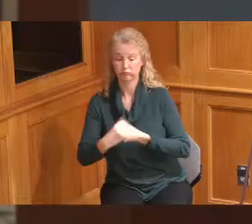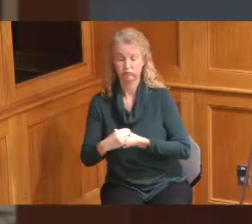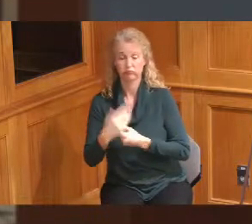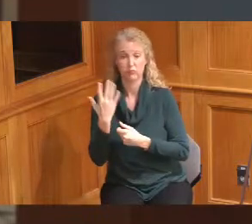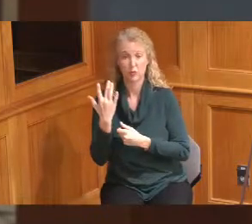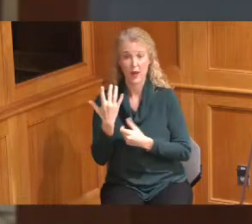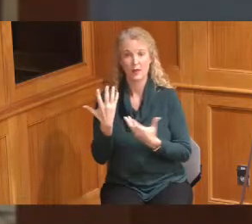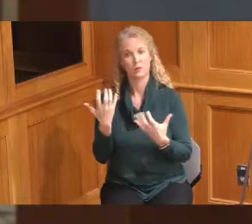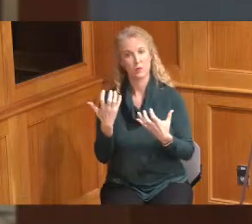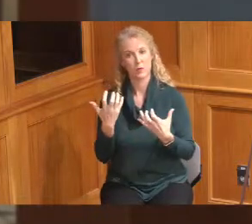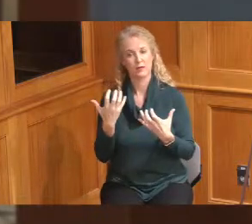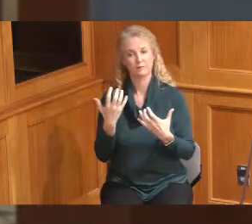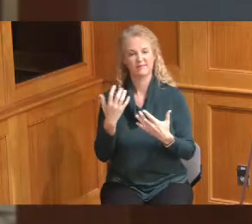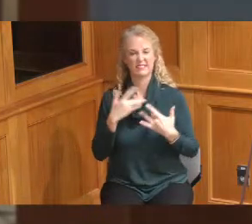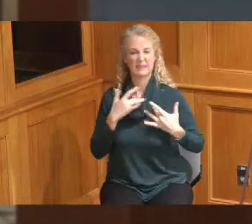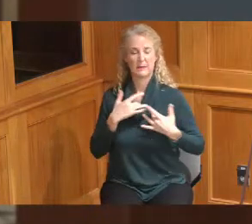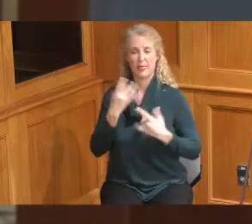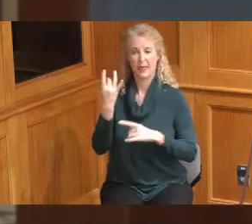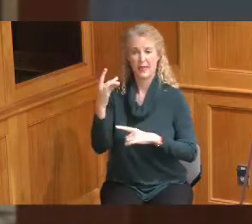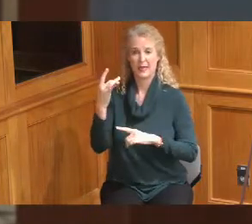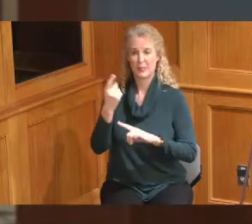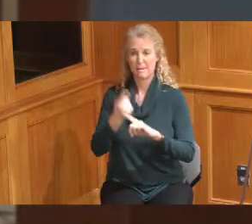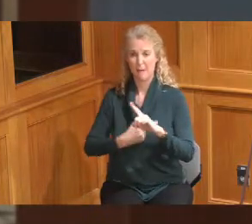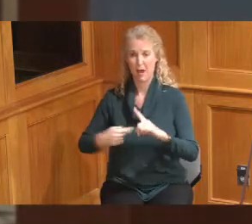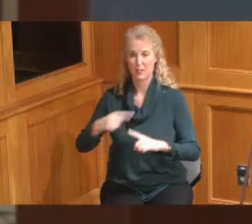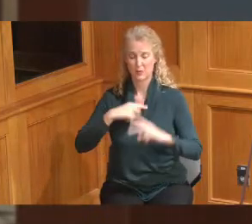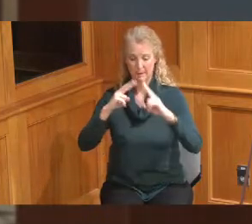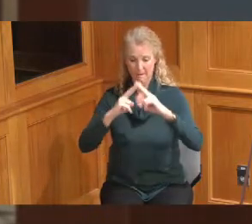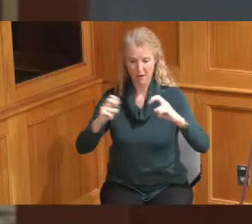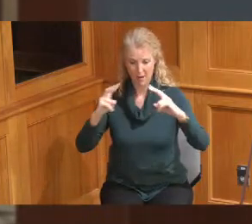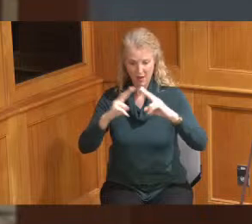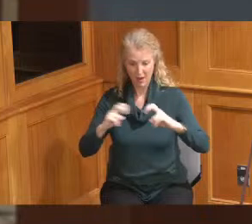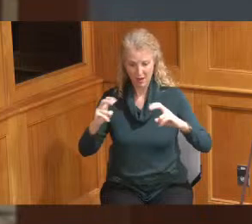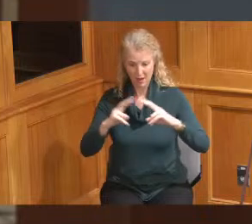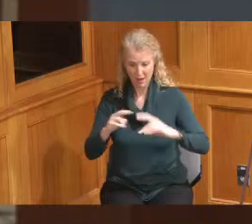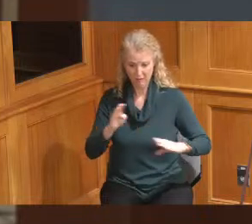time we spent a year and a half going piece by piece through all the the basic plan and the